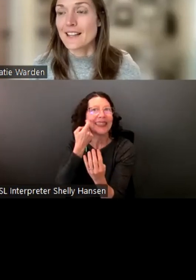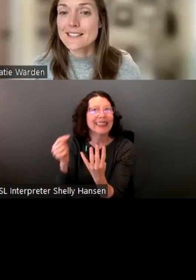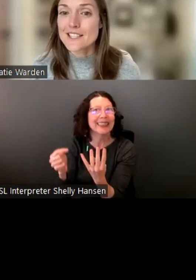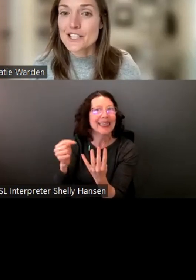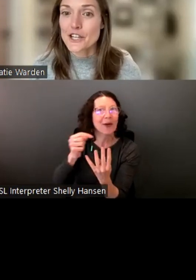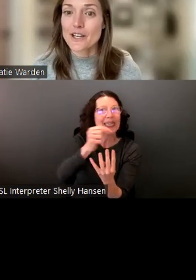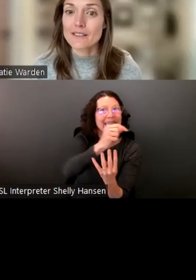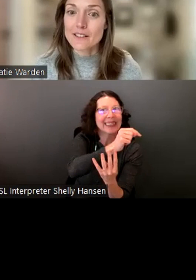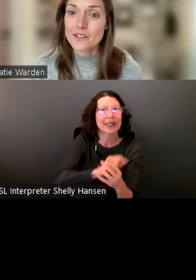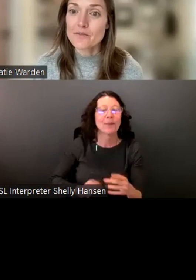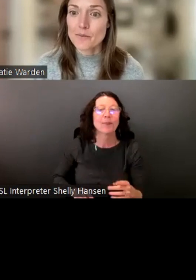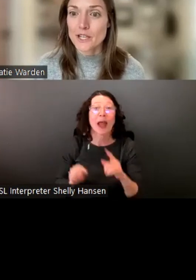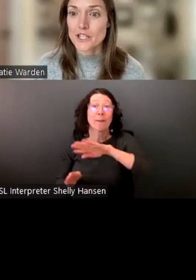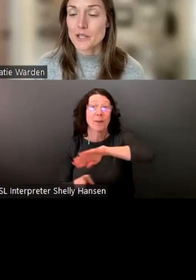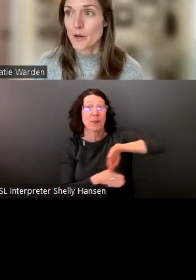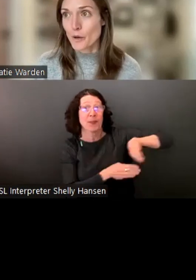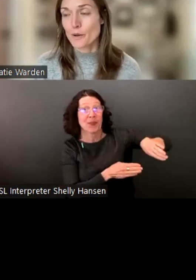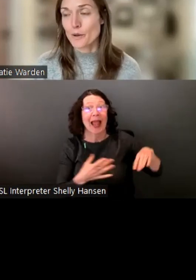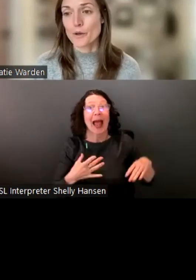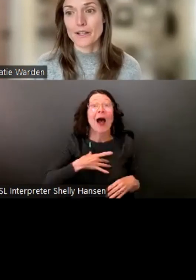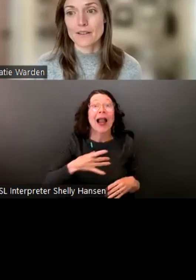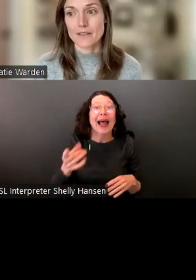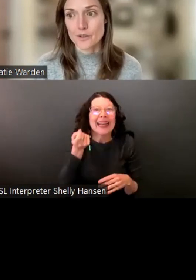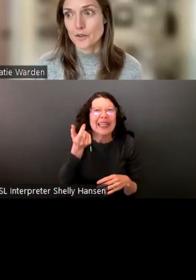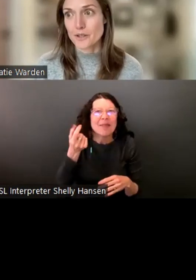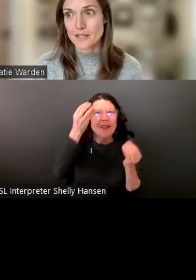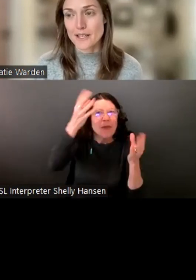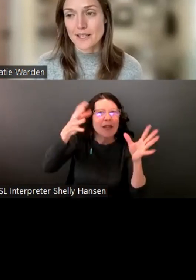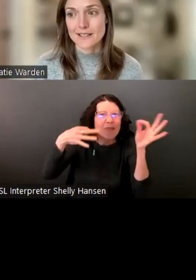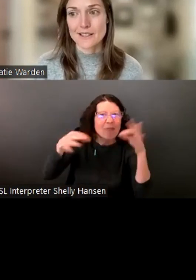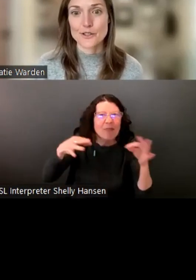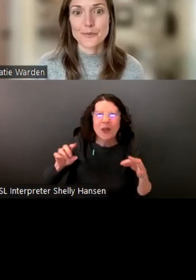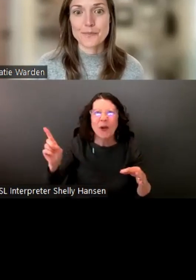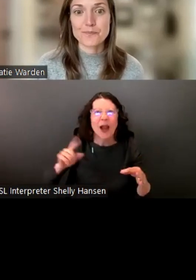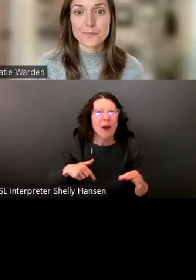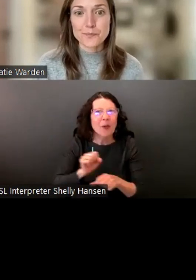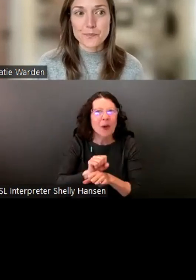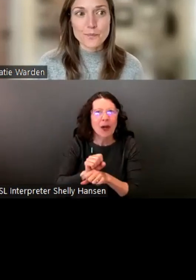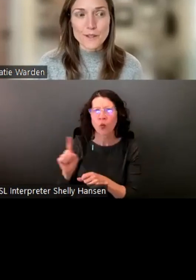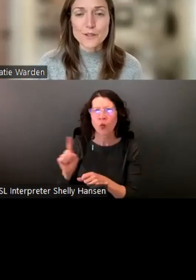I'd like to share a little information about where we work, the Northwest ADA Center.